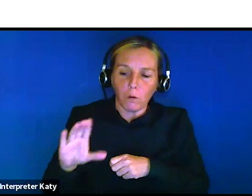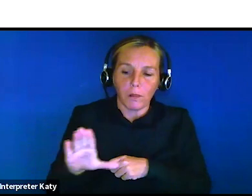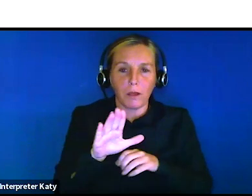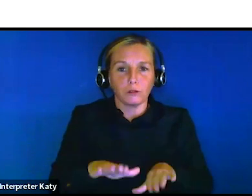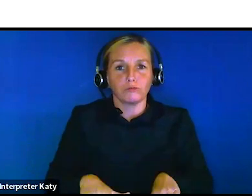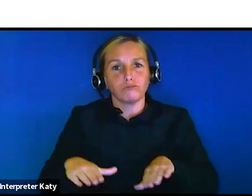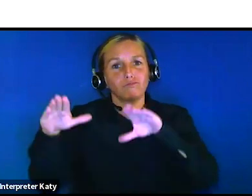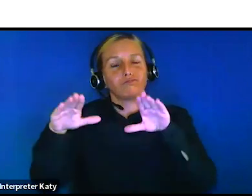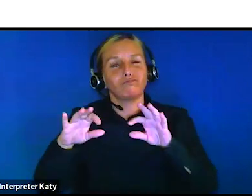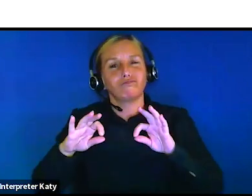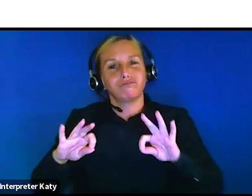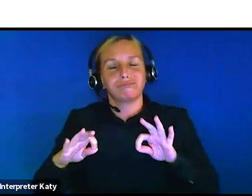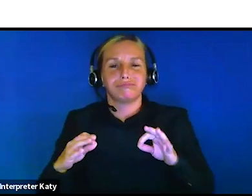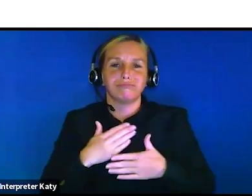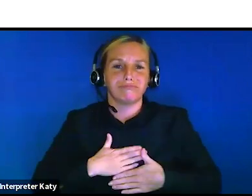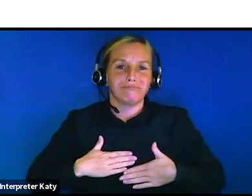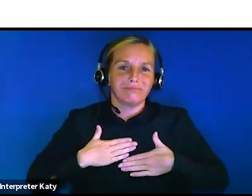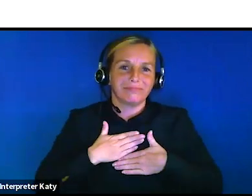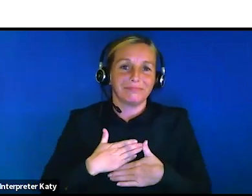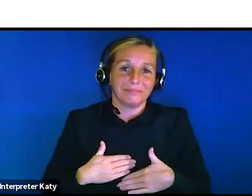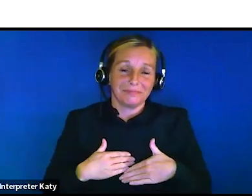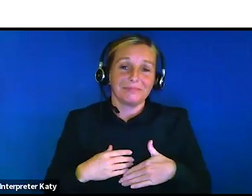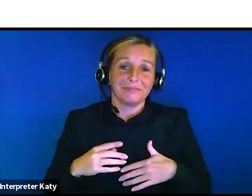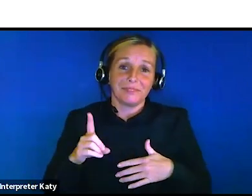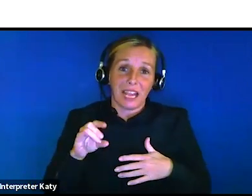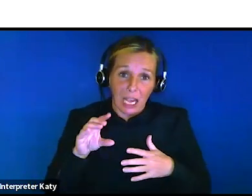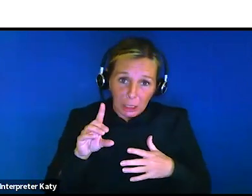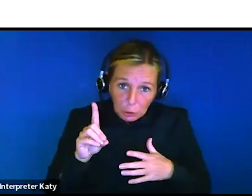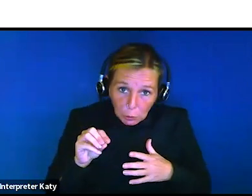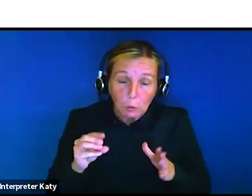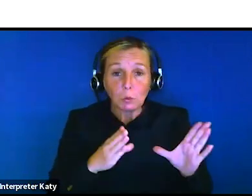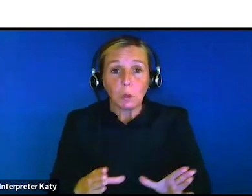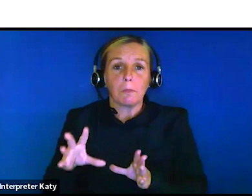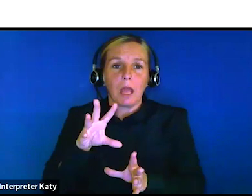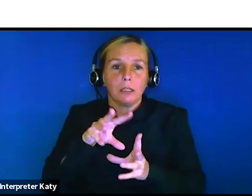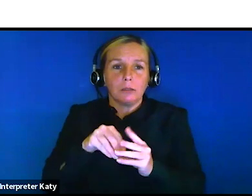I plan on getting more involved with NAMI and peer support.